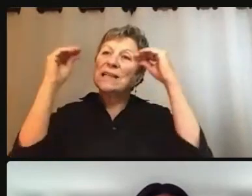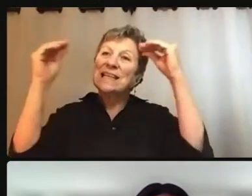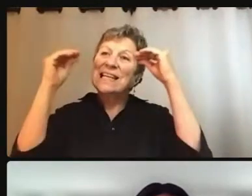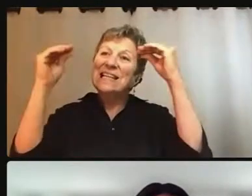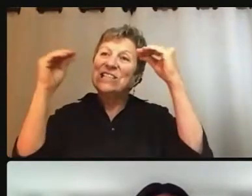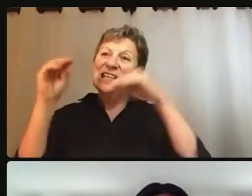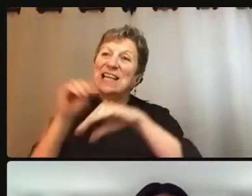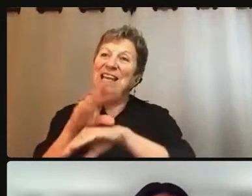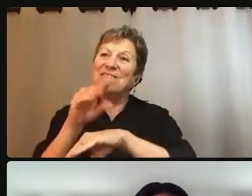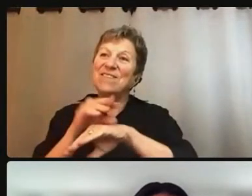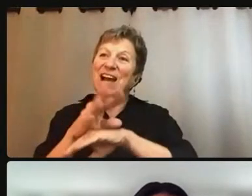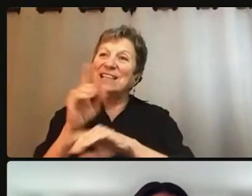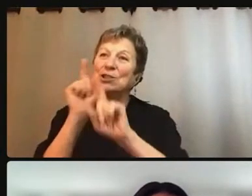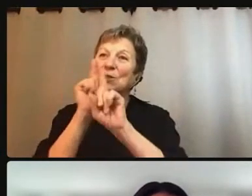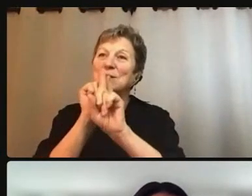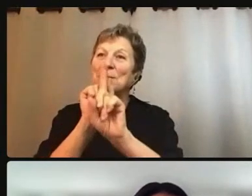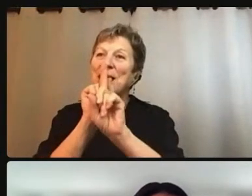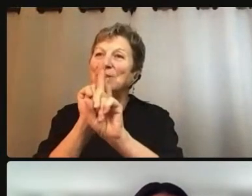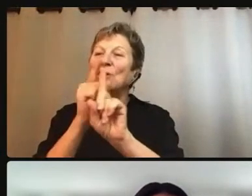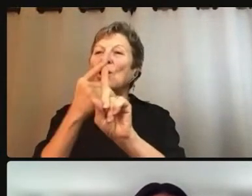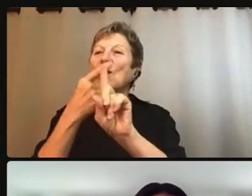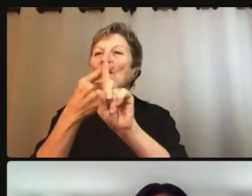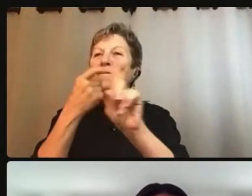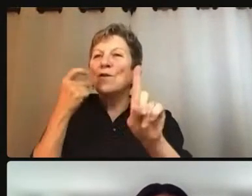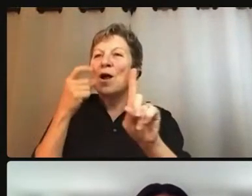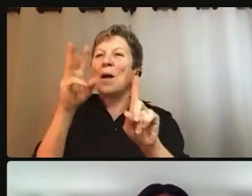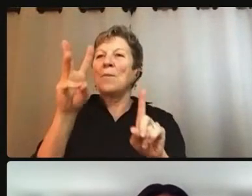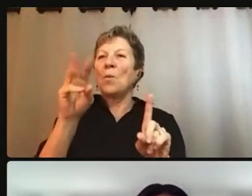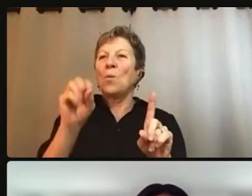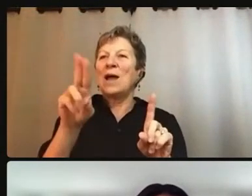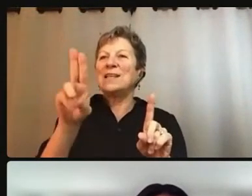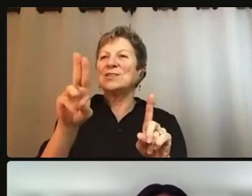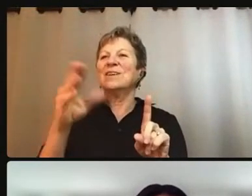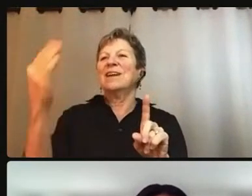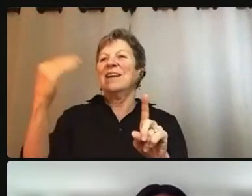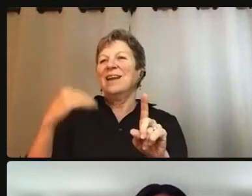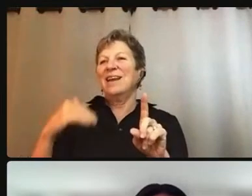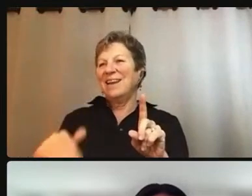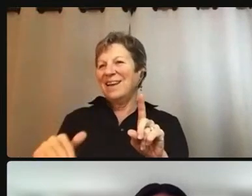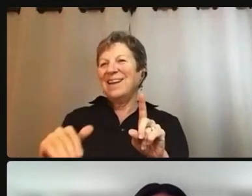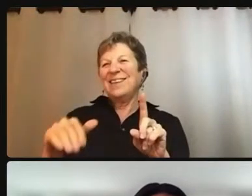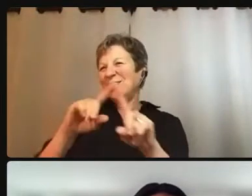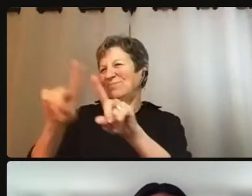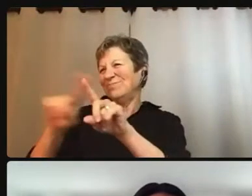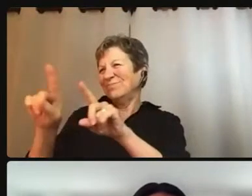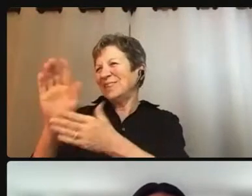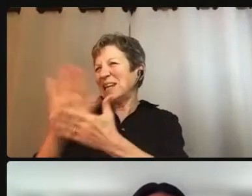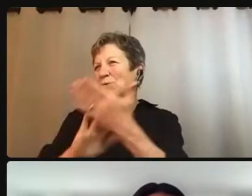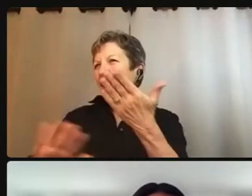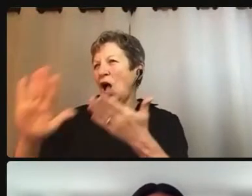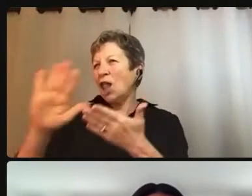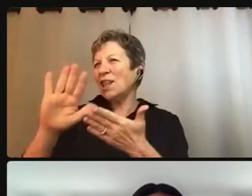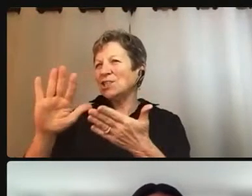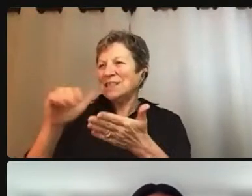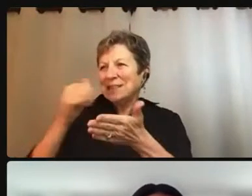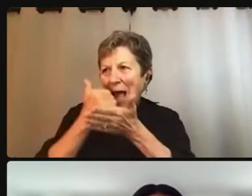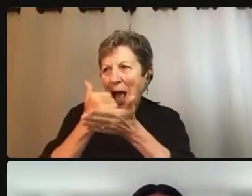I ALSO SERVED AS A STUDENT